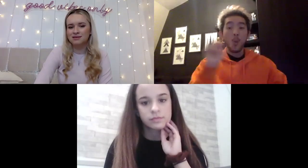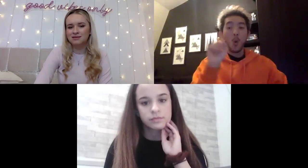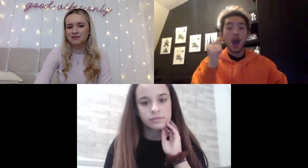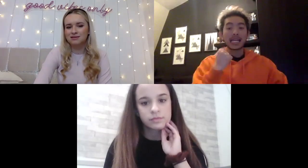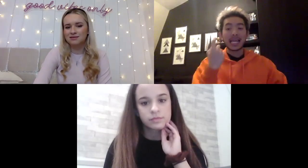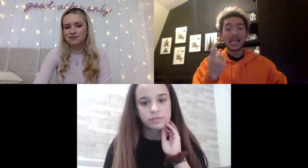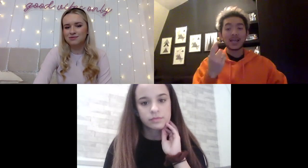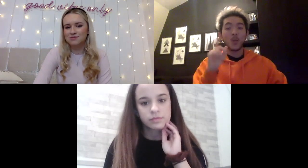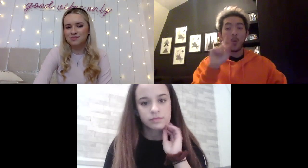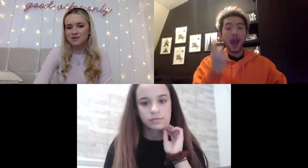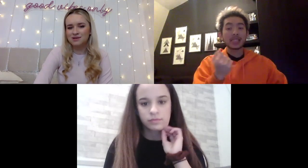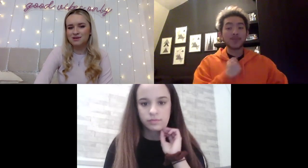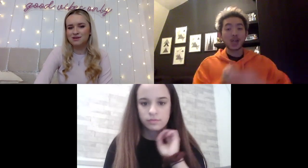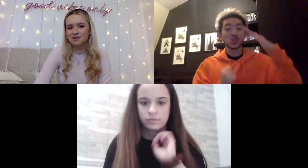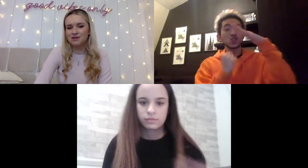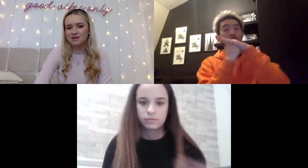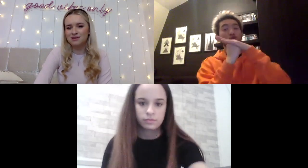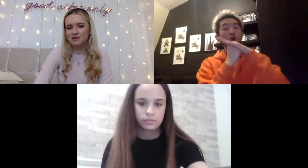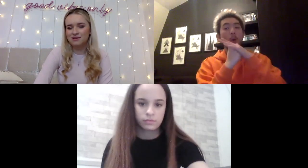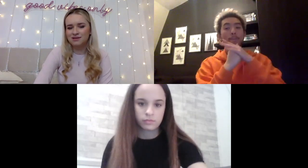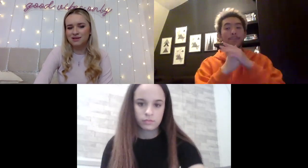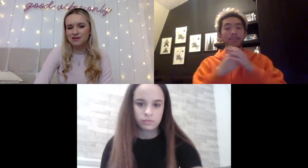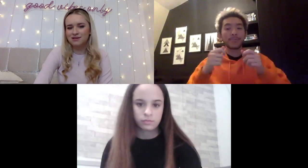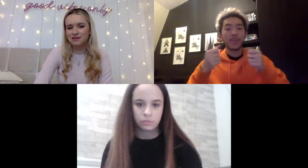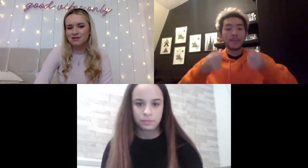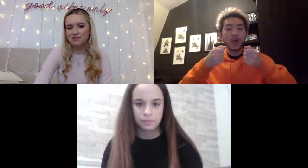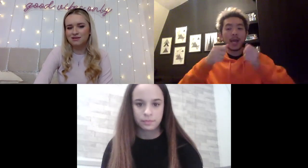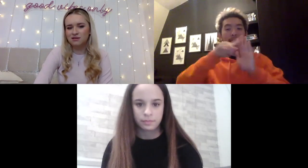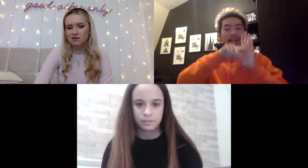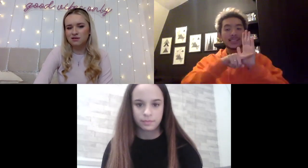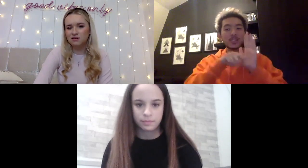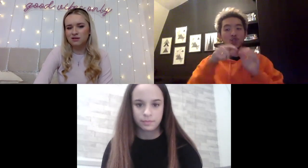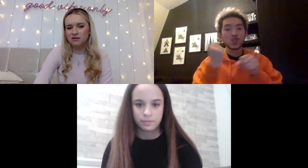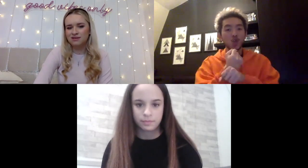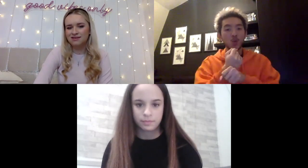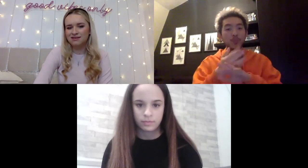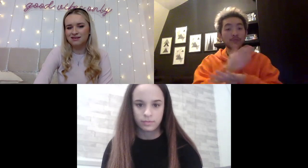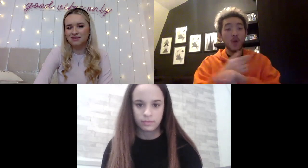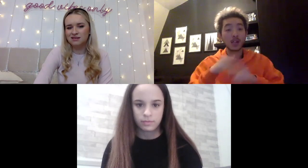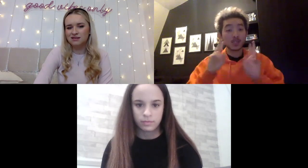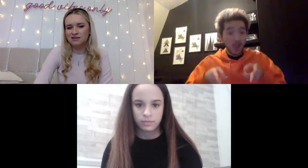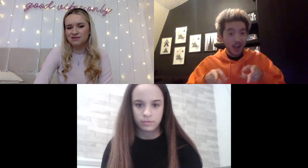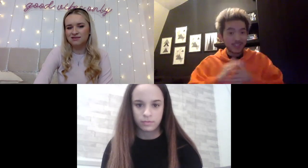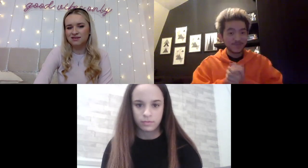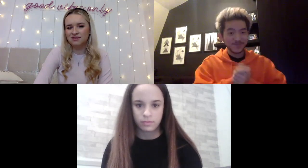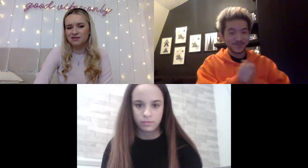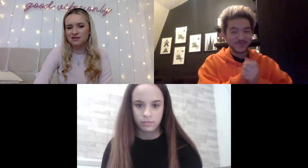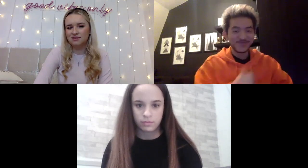B: What's on the top of my bucket list to do before I die?